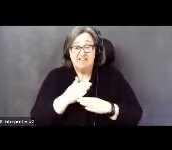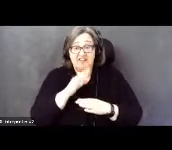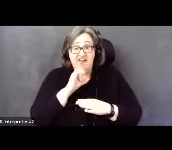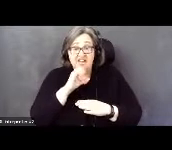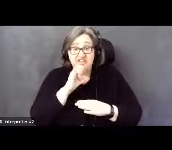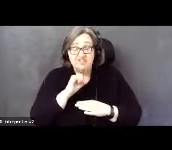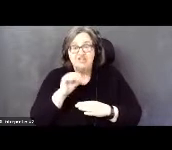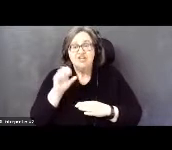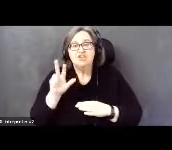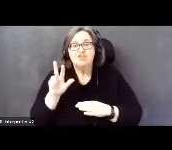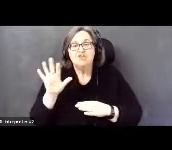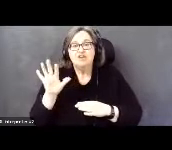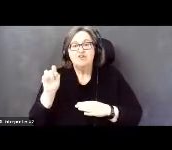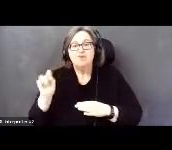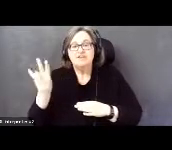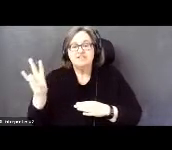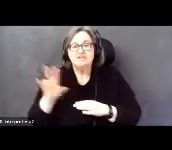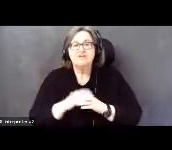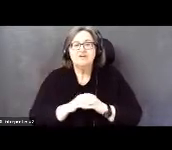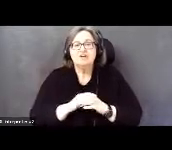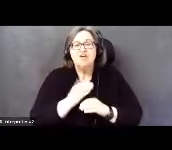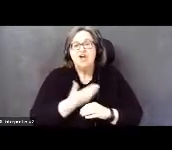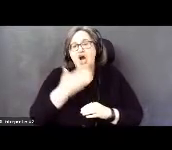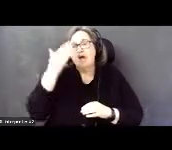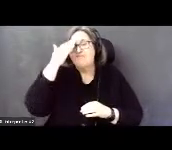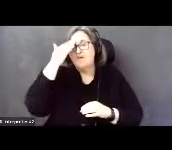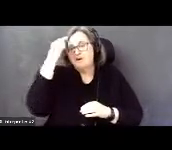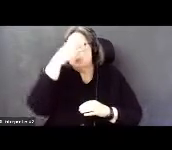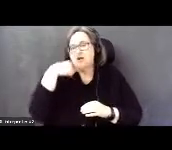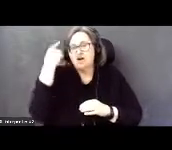age is 35.7. Our familiar faces are often